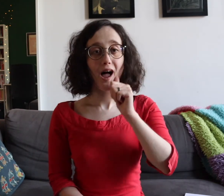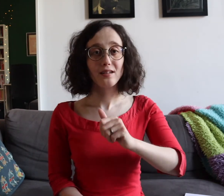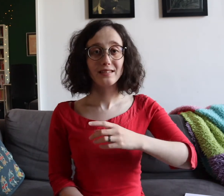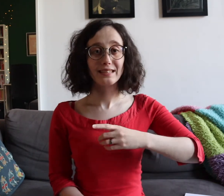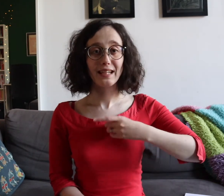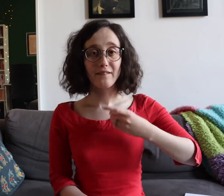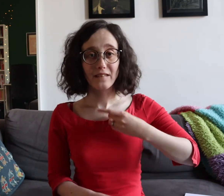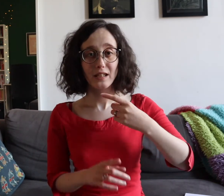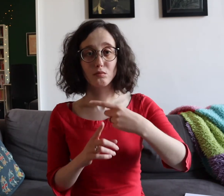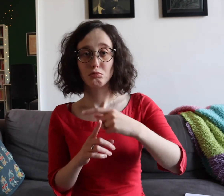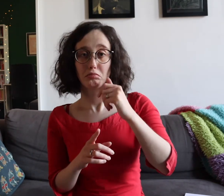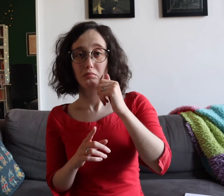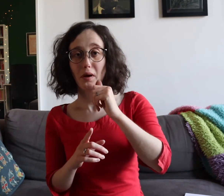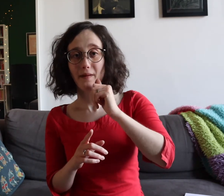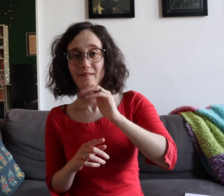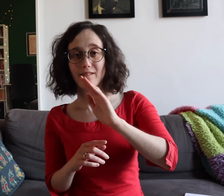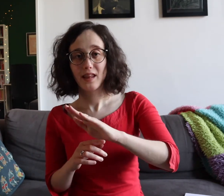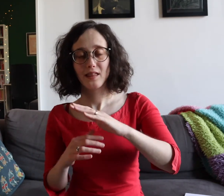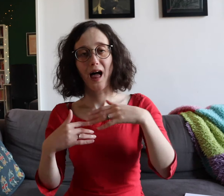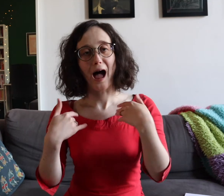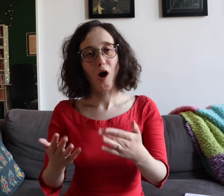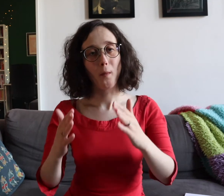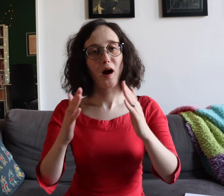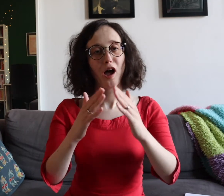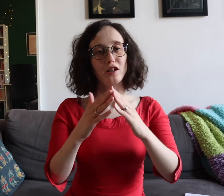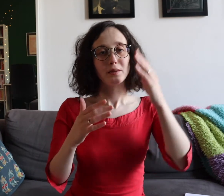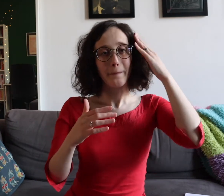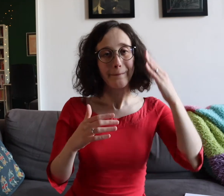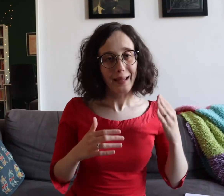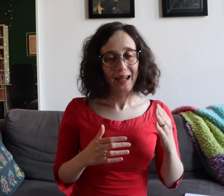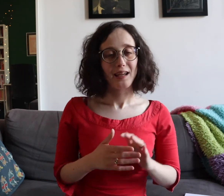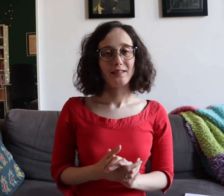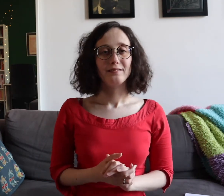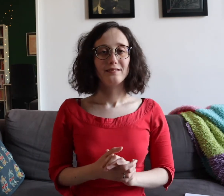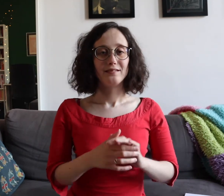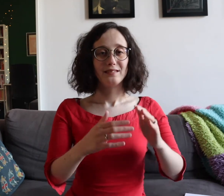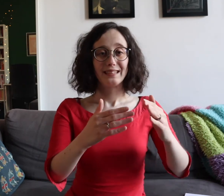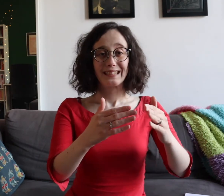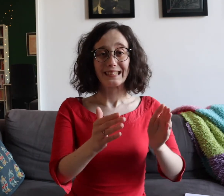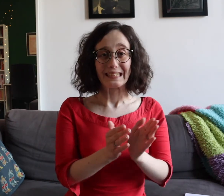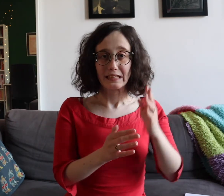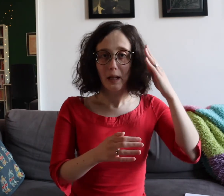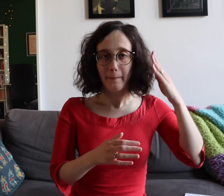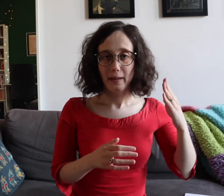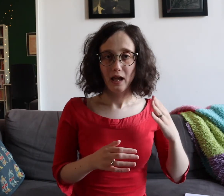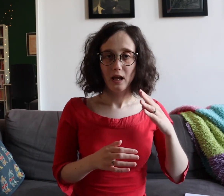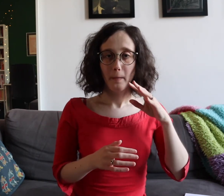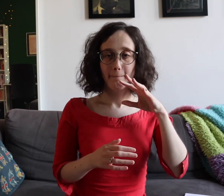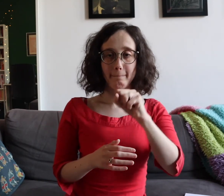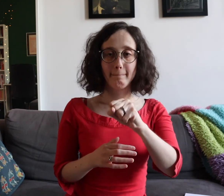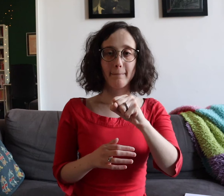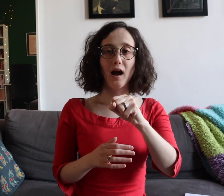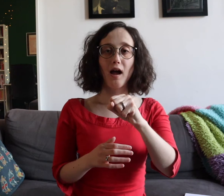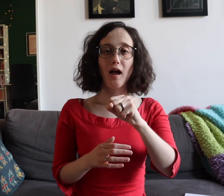When Daphne and her mother arrive at Bay's house, Bay's family quickly notices